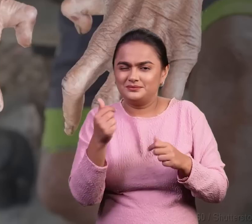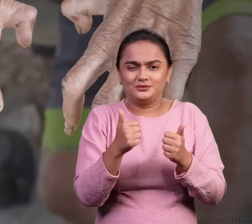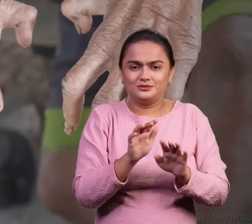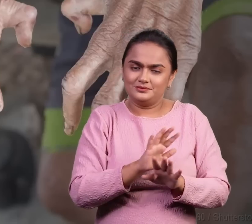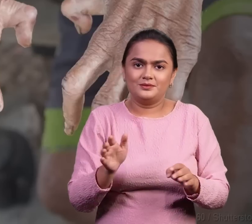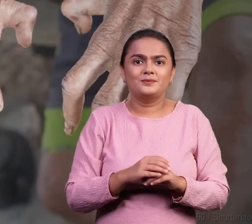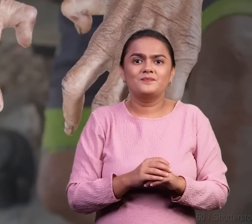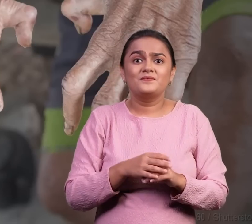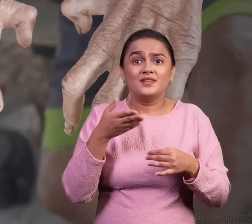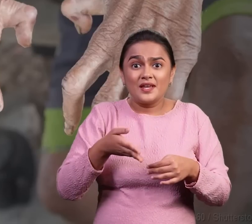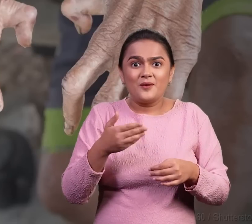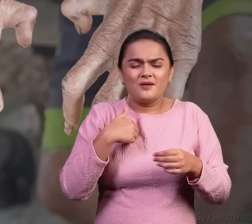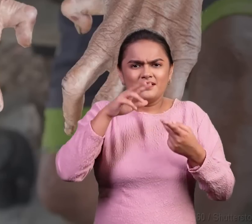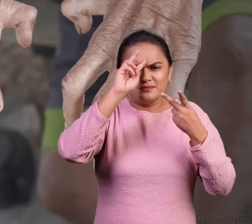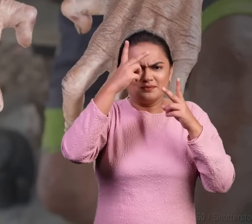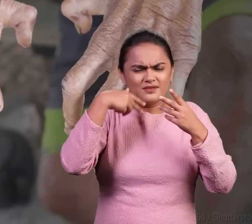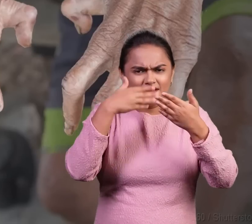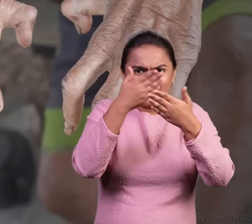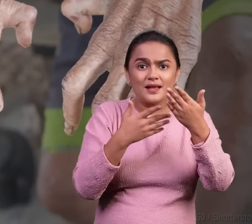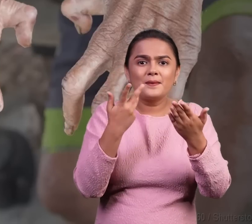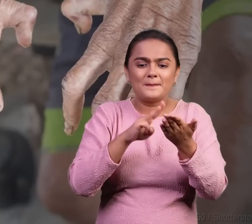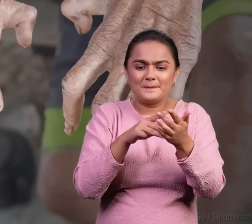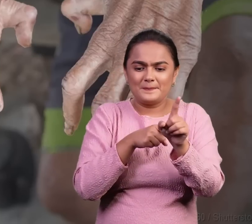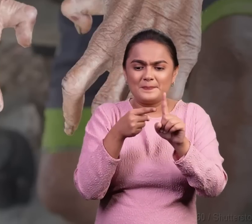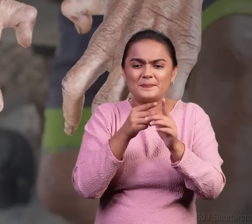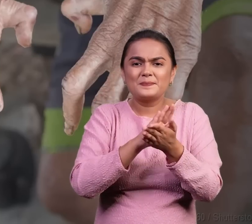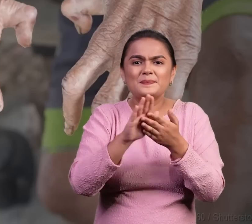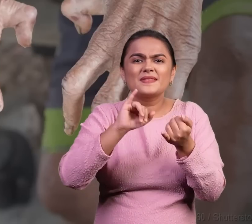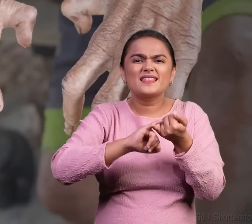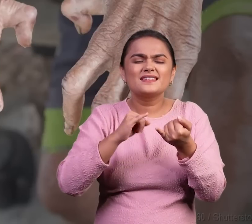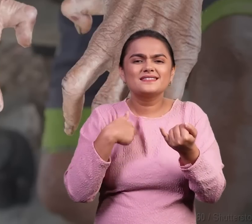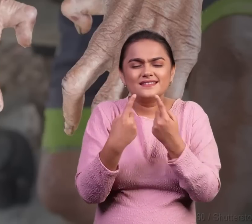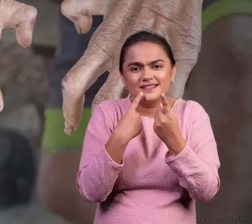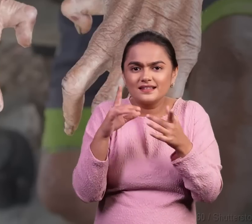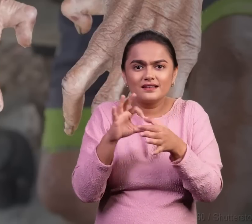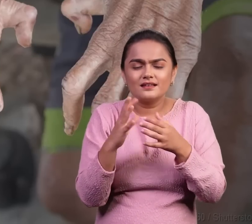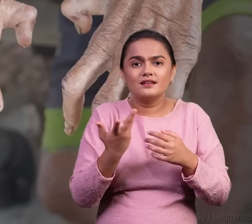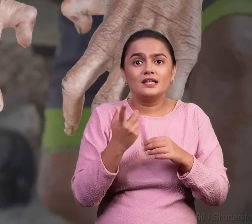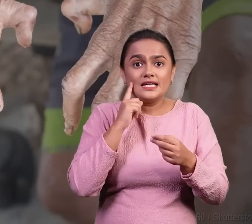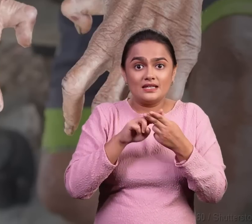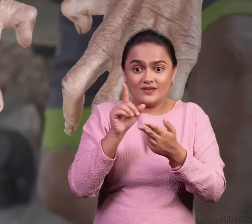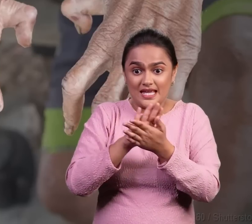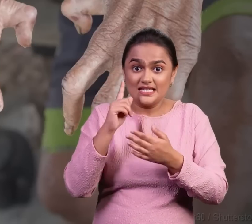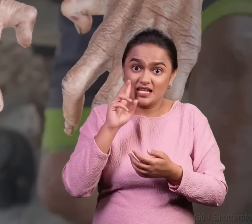So, when we talk about myths, if someone is HIV-positive,